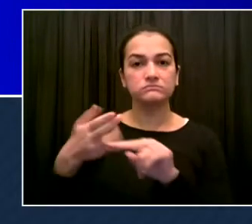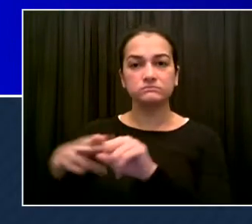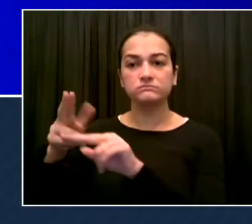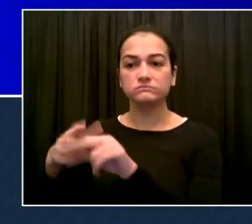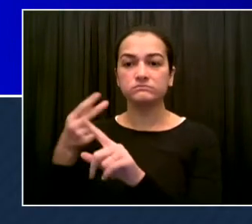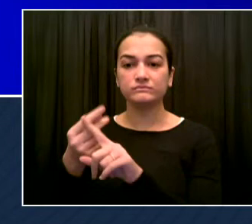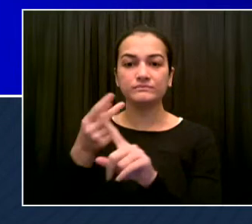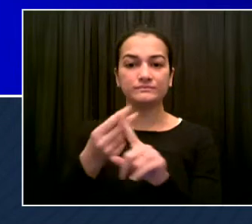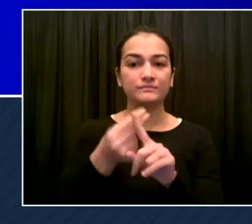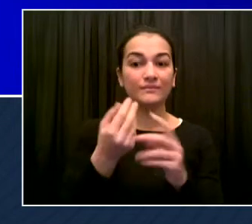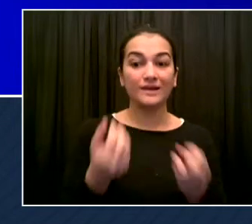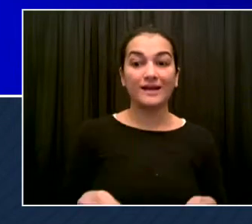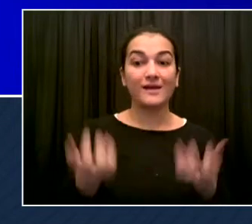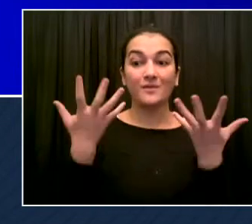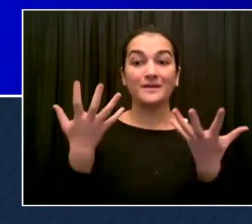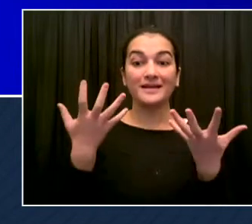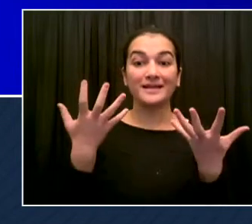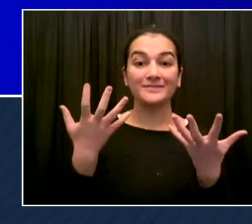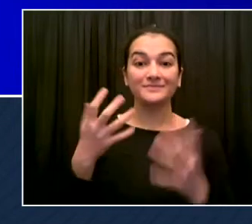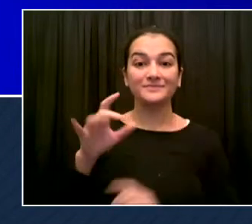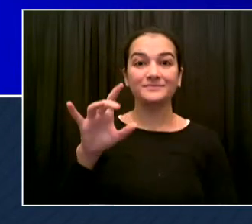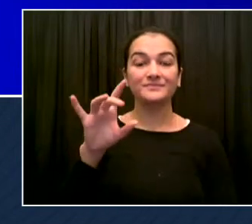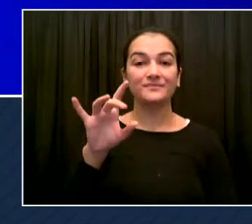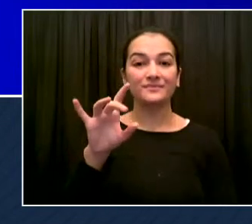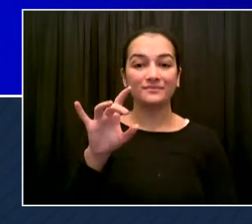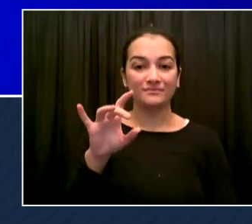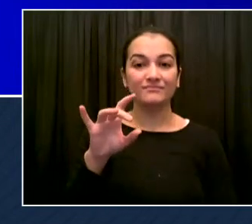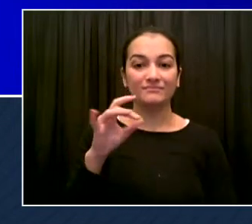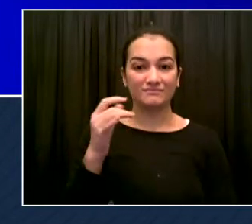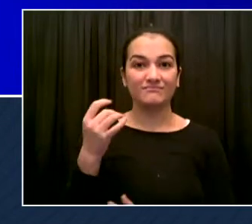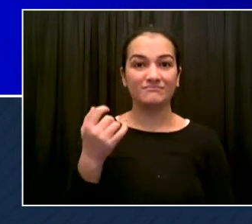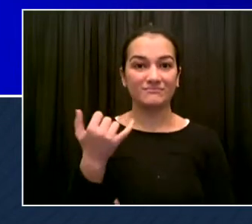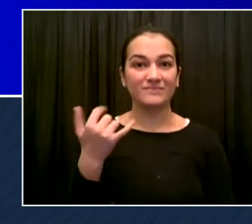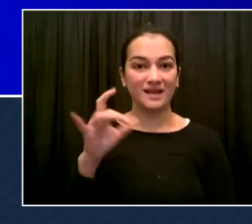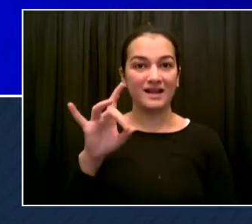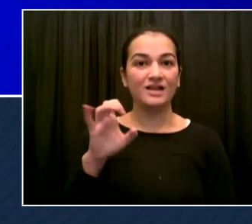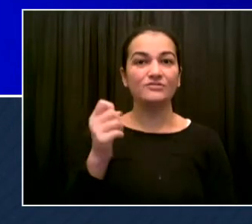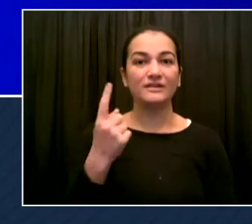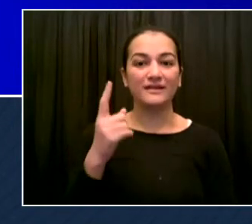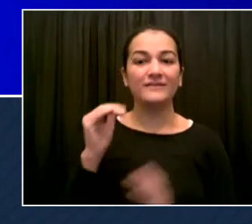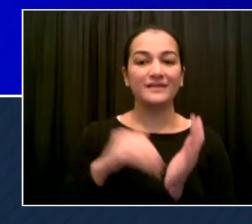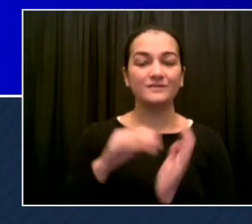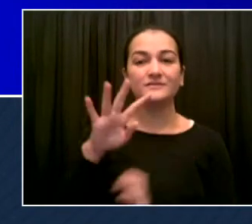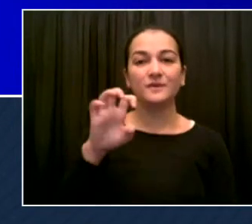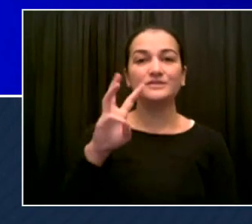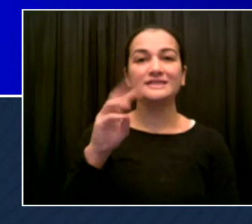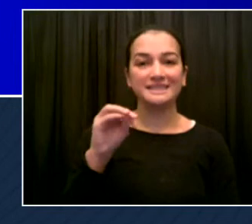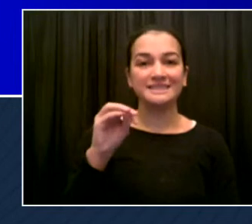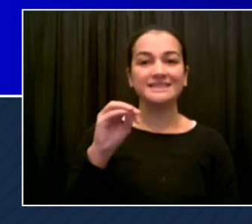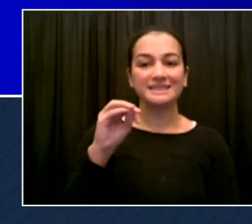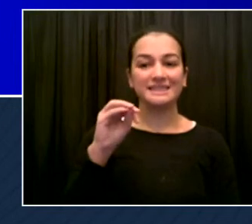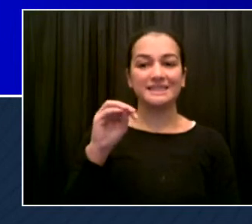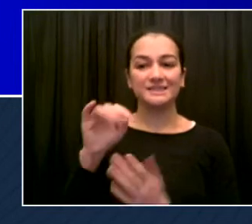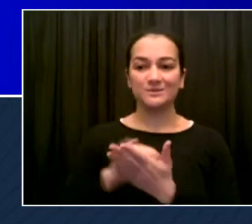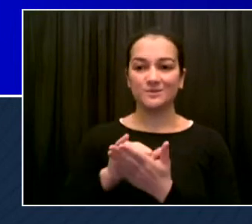HAD.